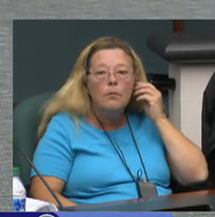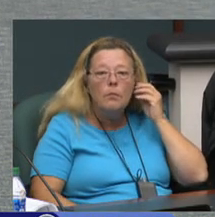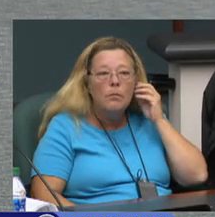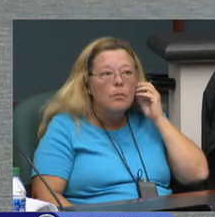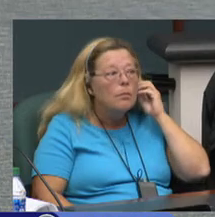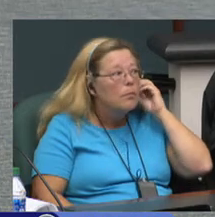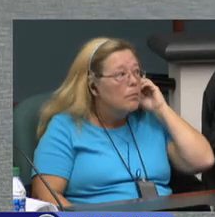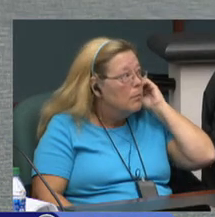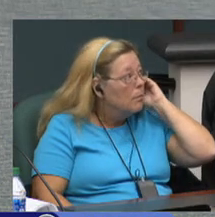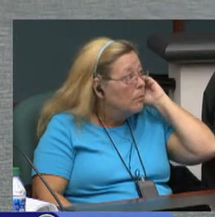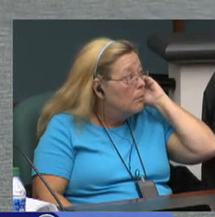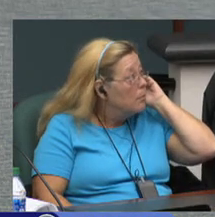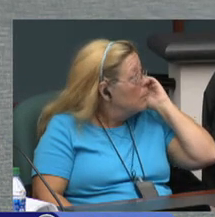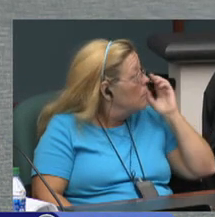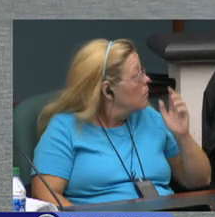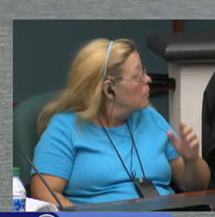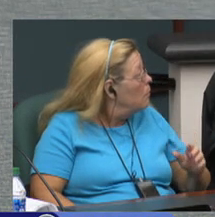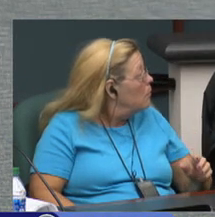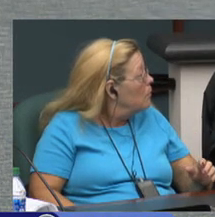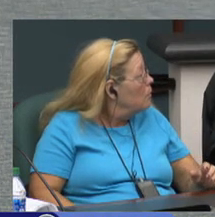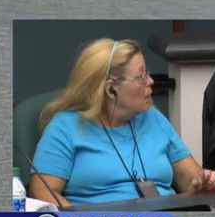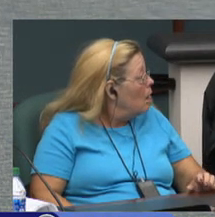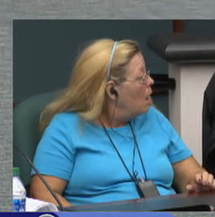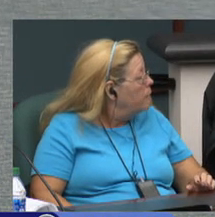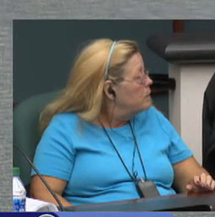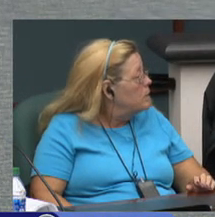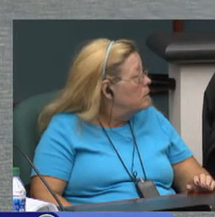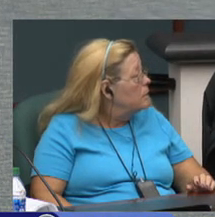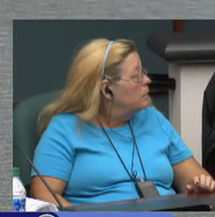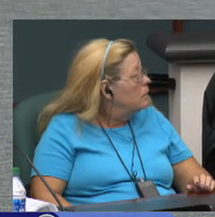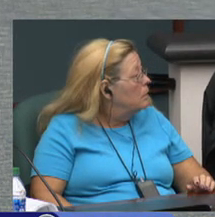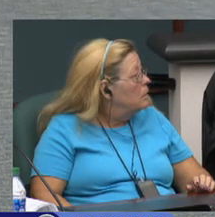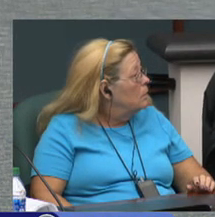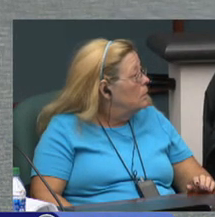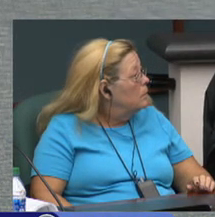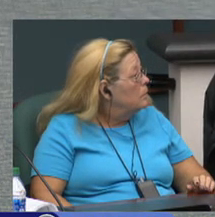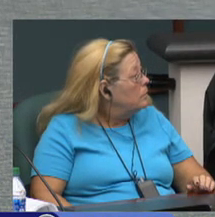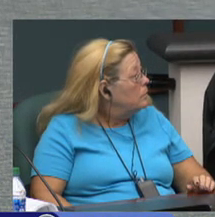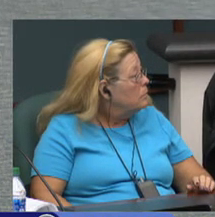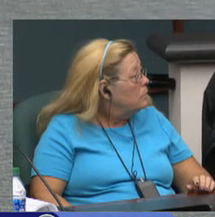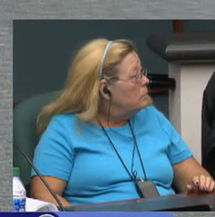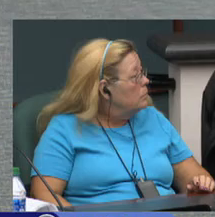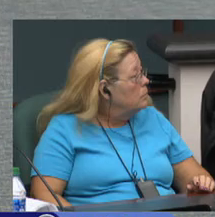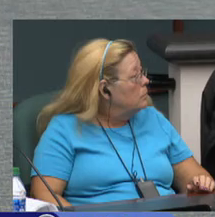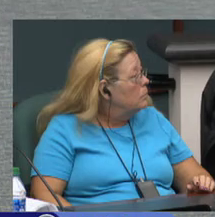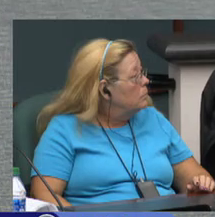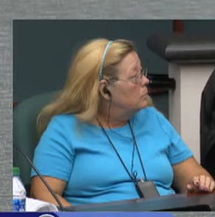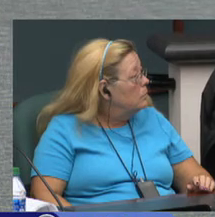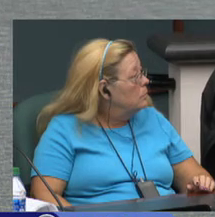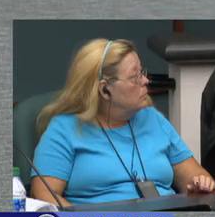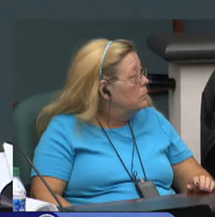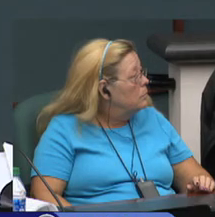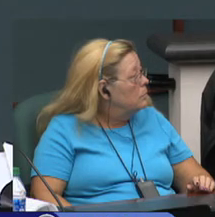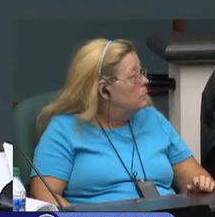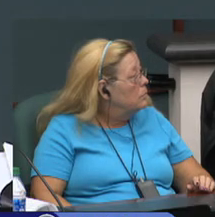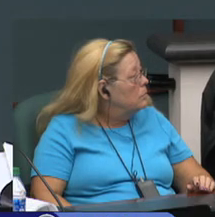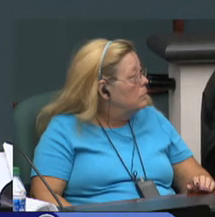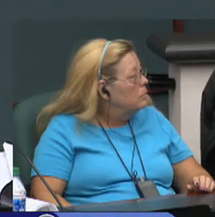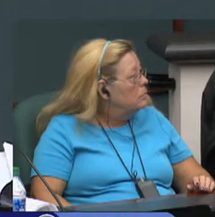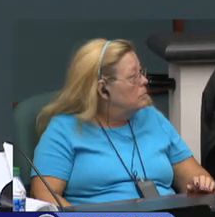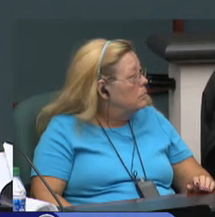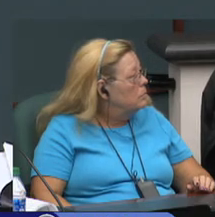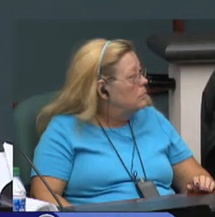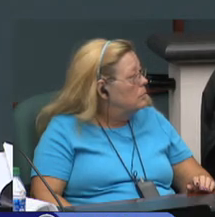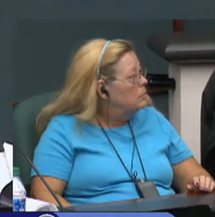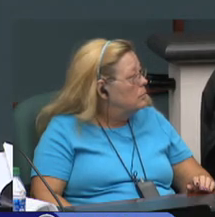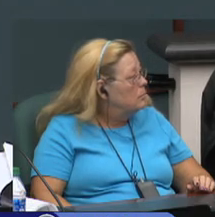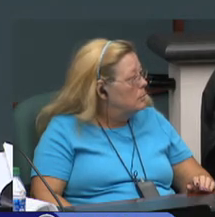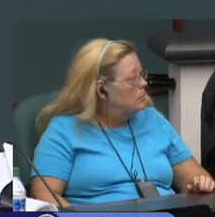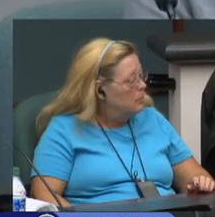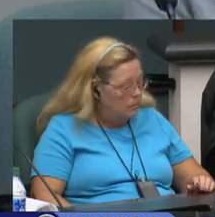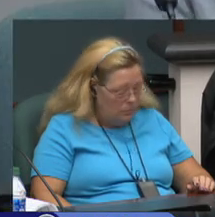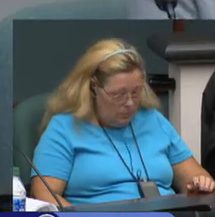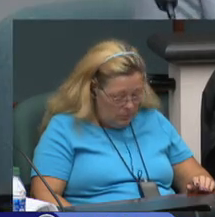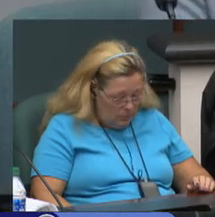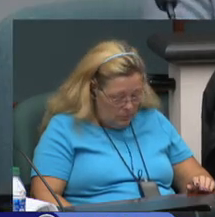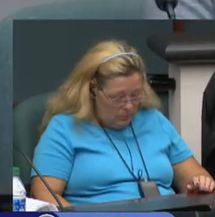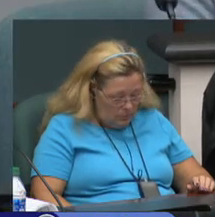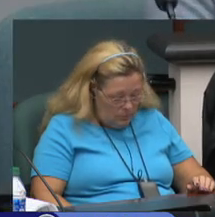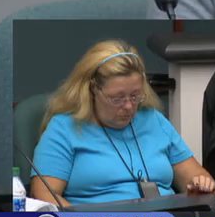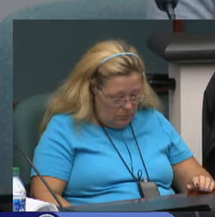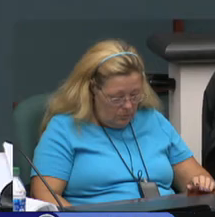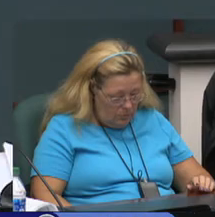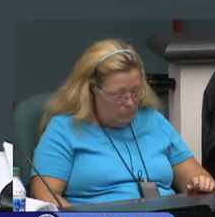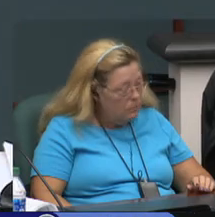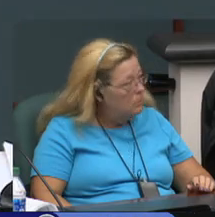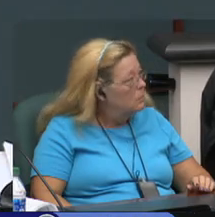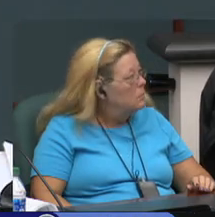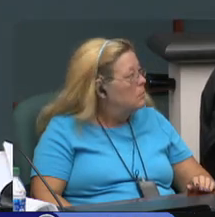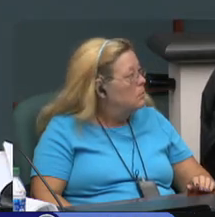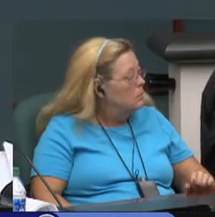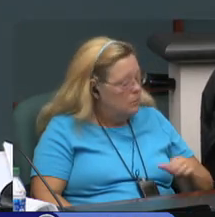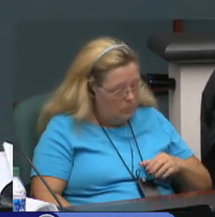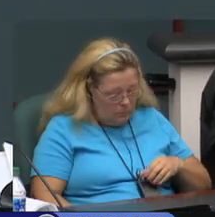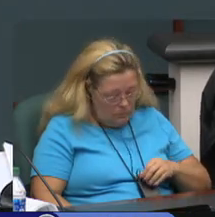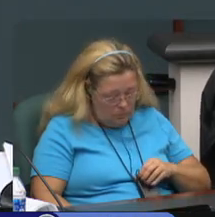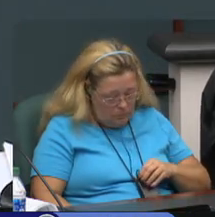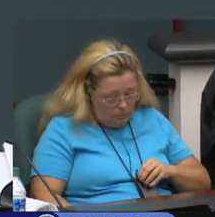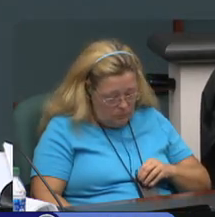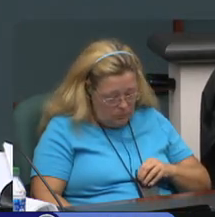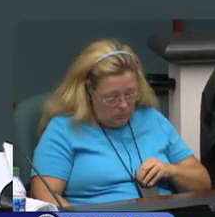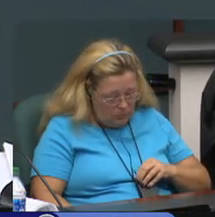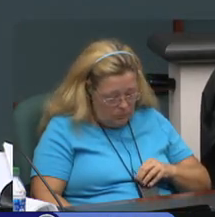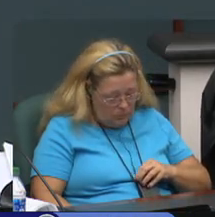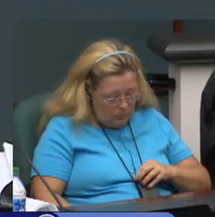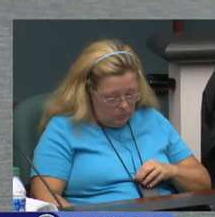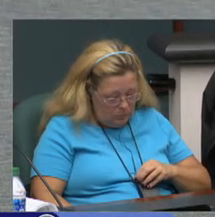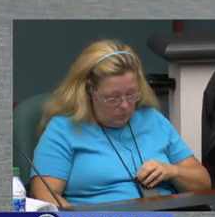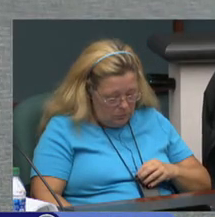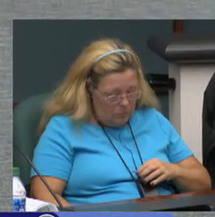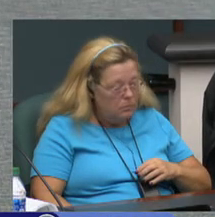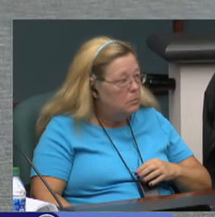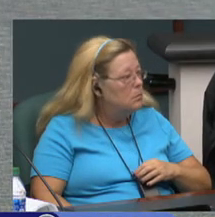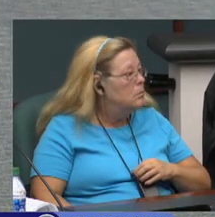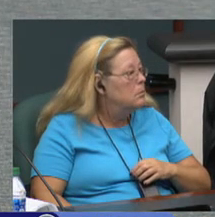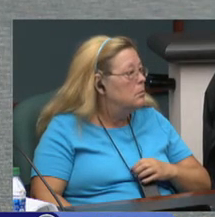yes that's correct for all conditional use yes again I want to point out that